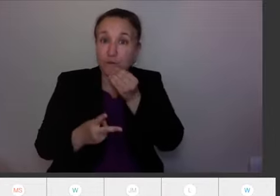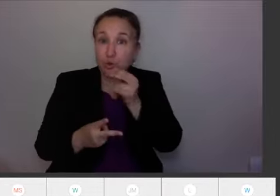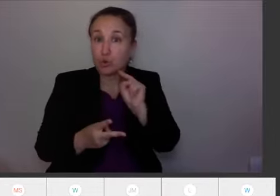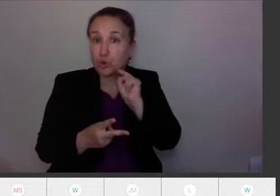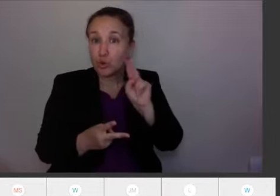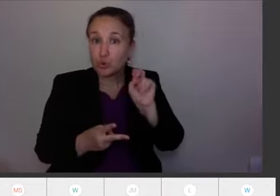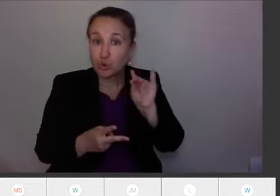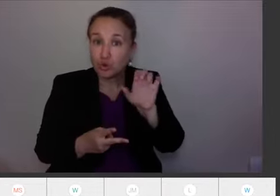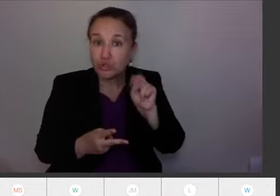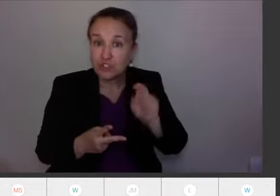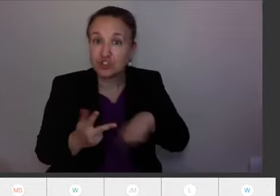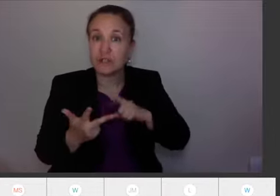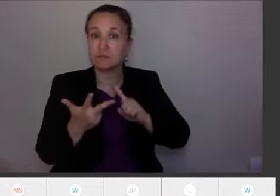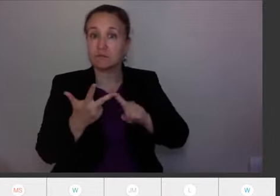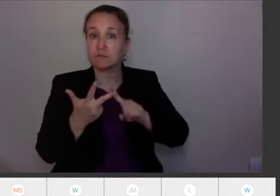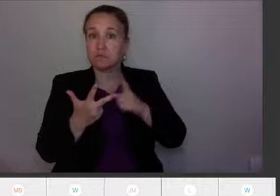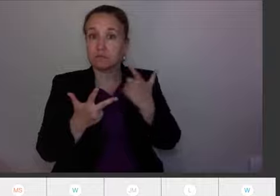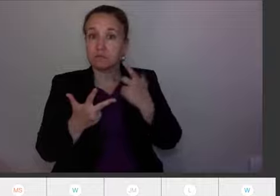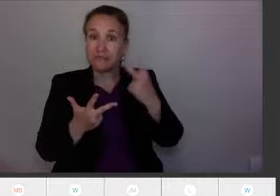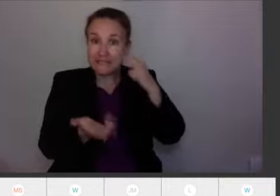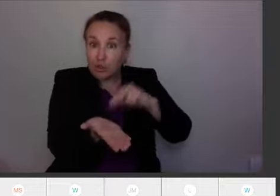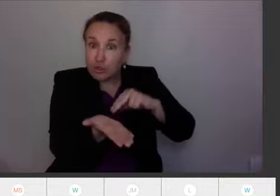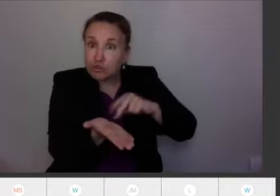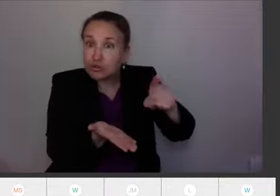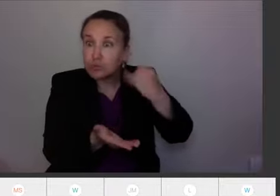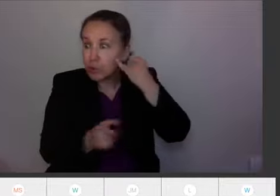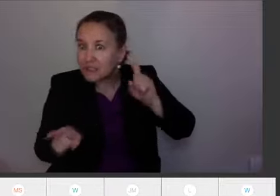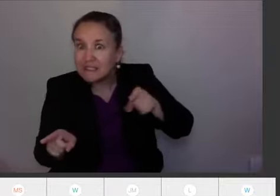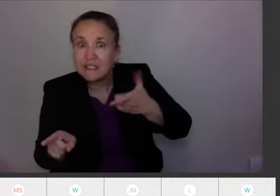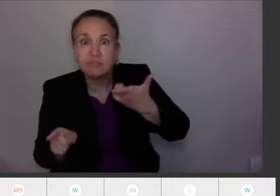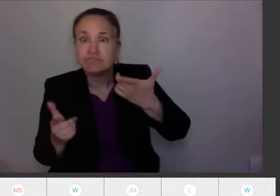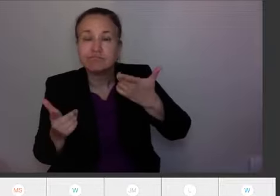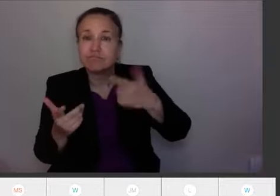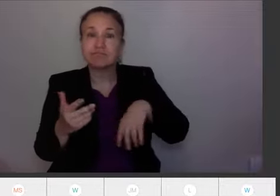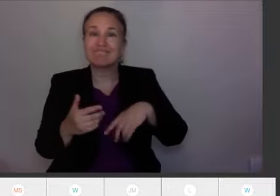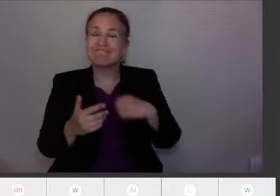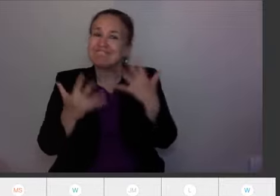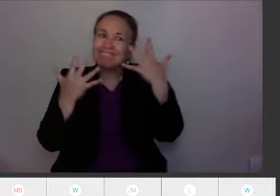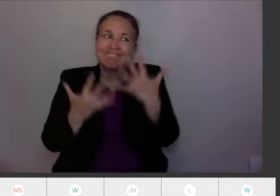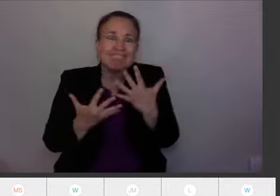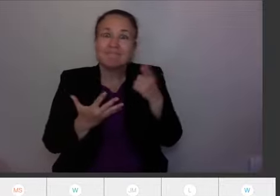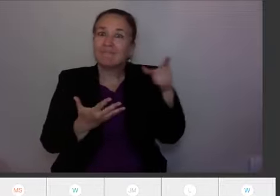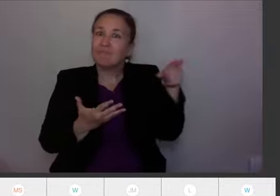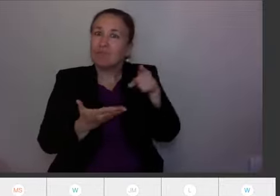the ability to see a nurse sadly schools you know keep an eye out and